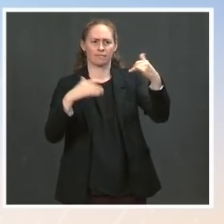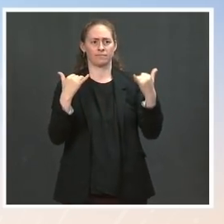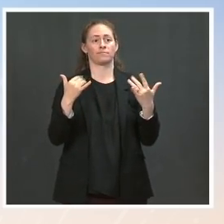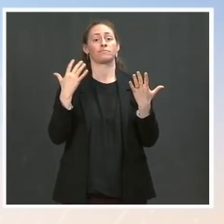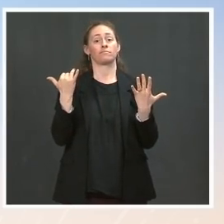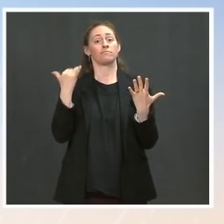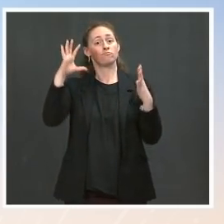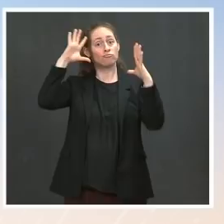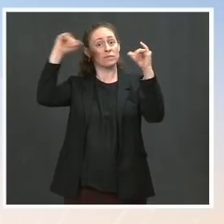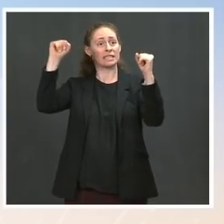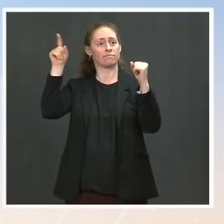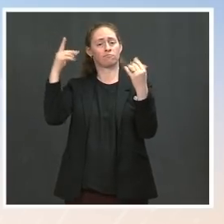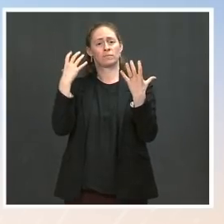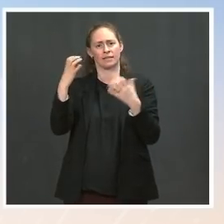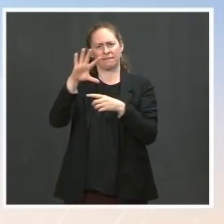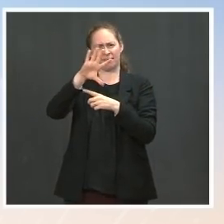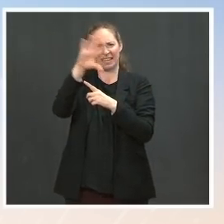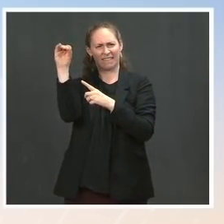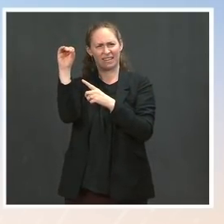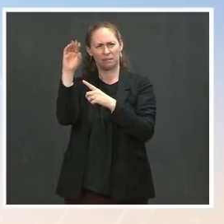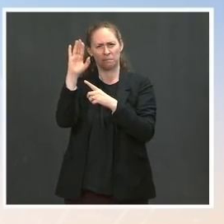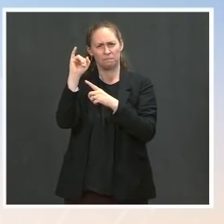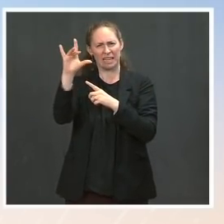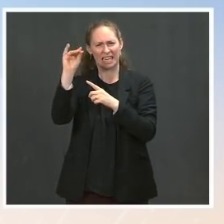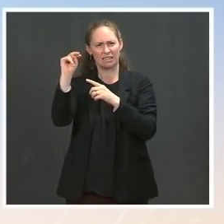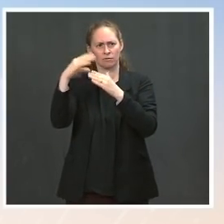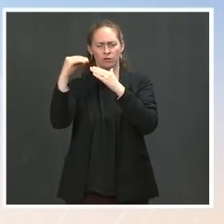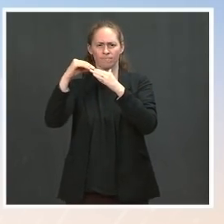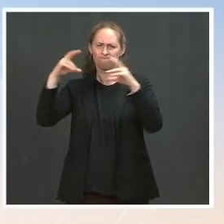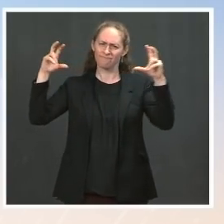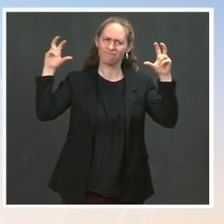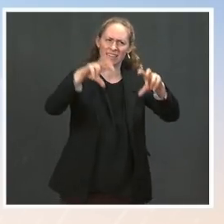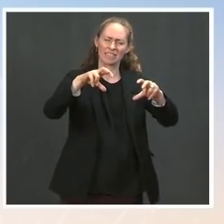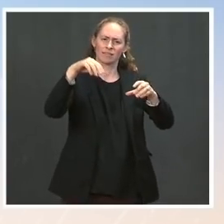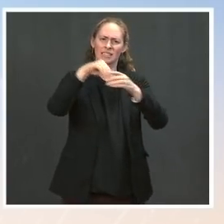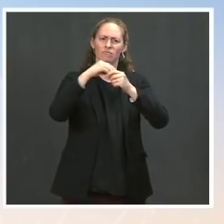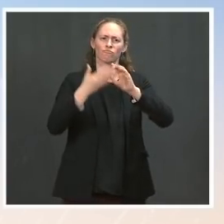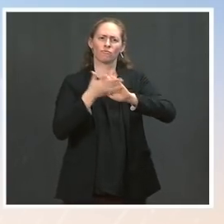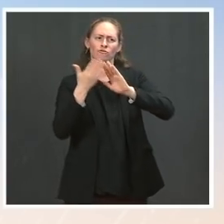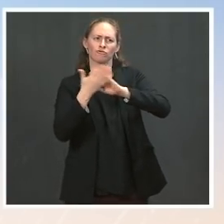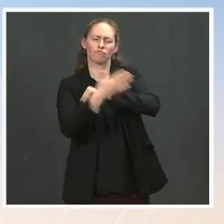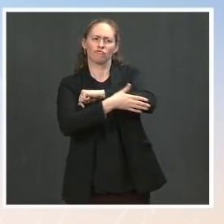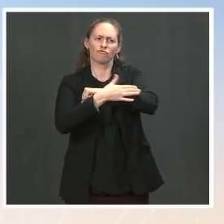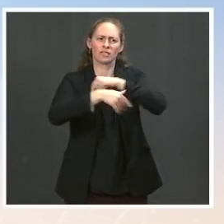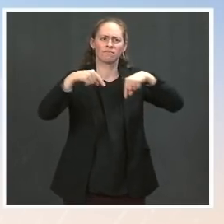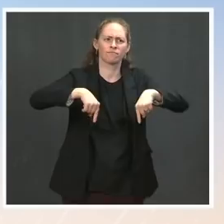Of course, there are many states across the country that have had weather events and have been impacted, but this is just one of the examples.